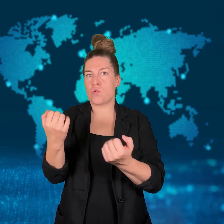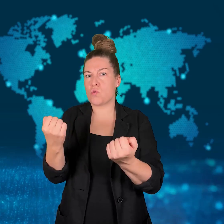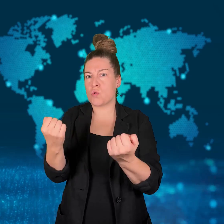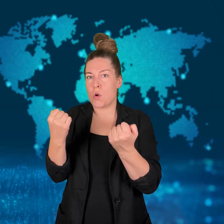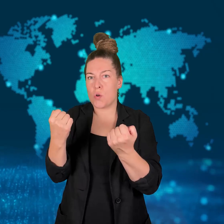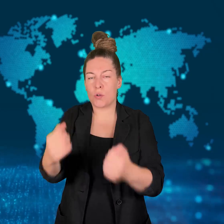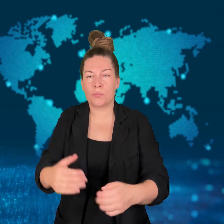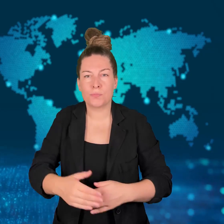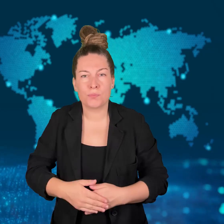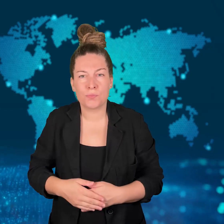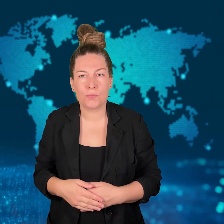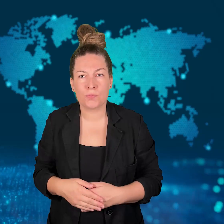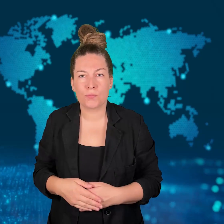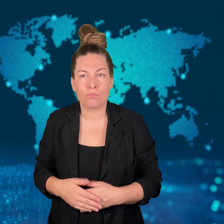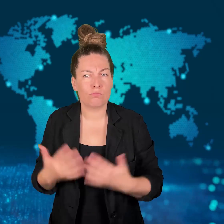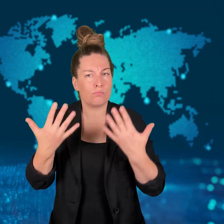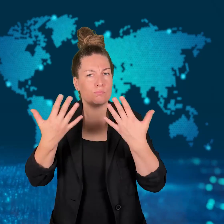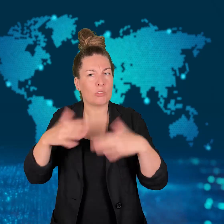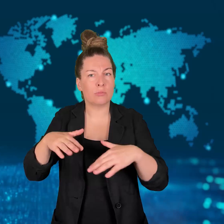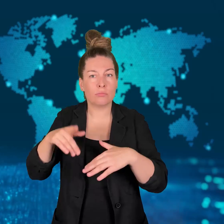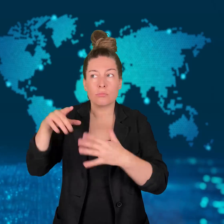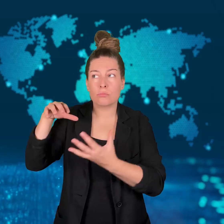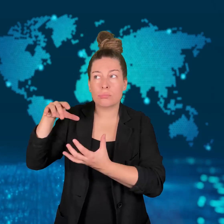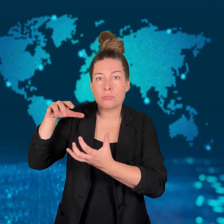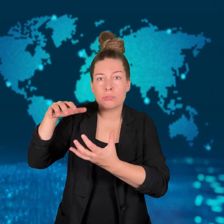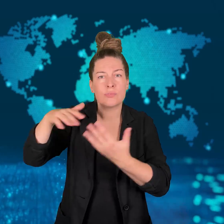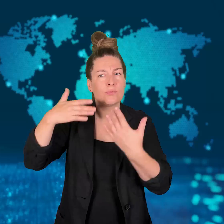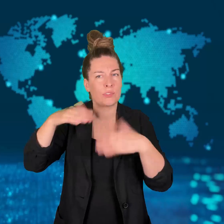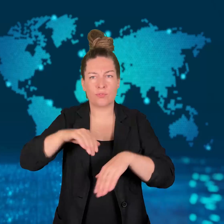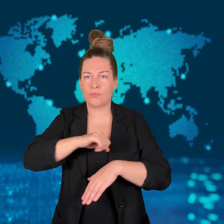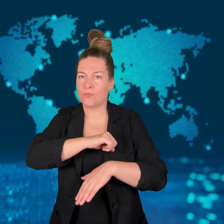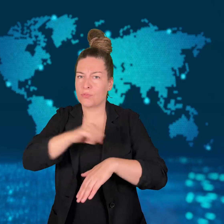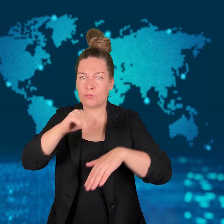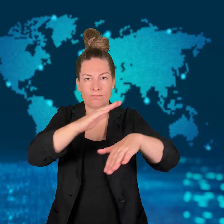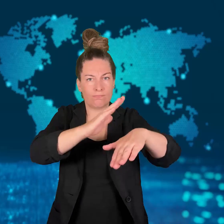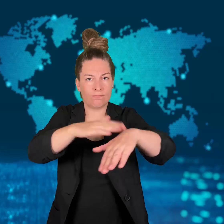Much of the rain was across most of Hainan,